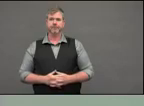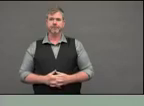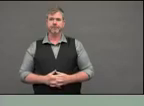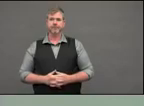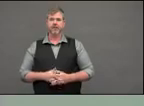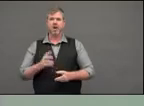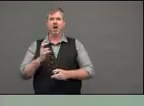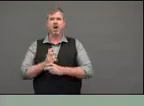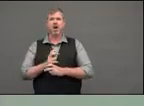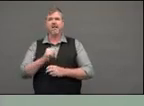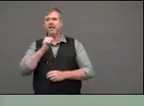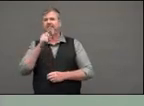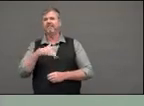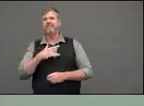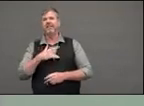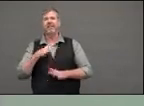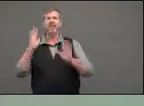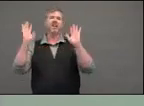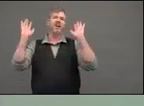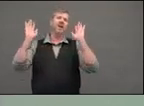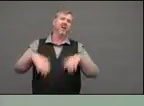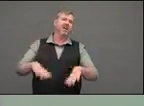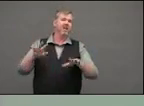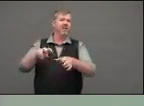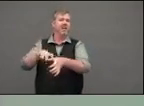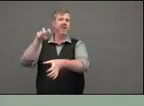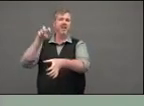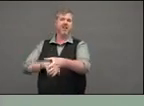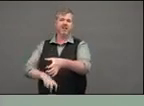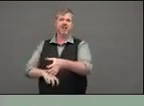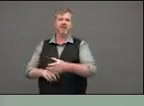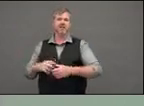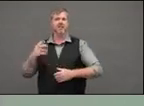just take the semester off because we're not sure how the teachers are gonna